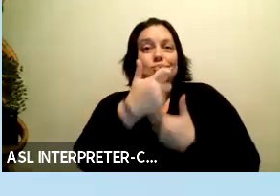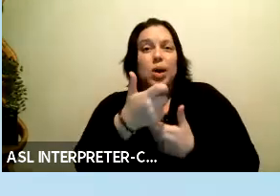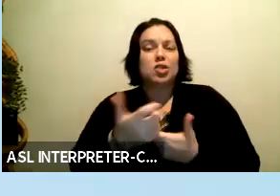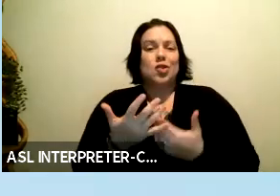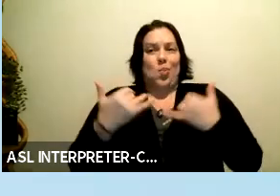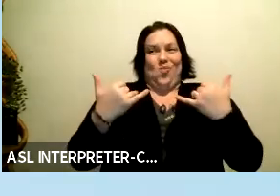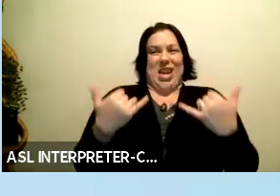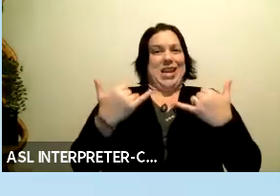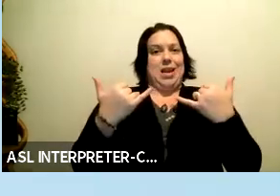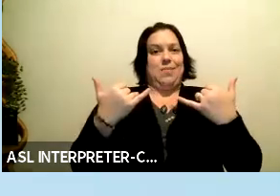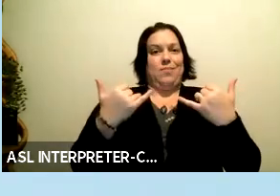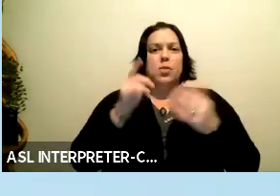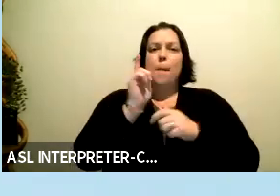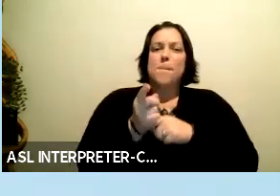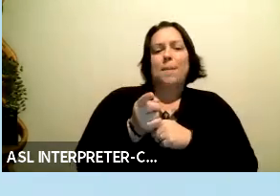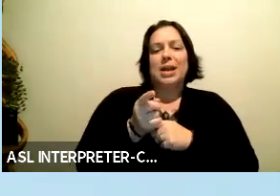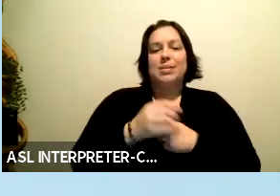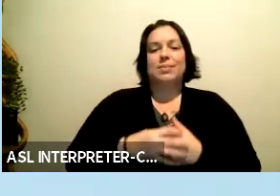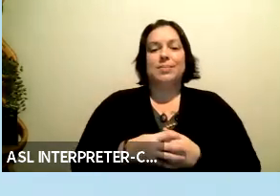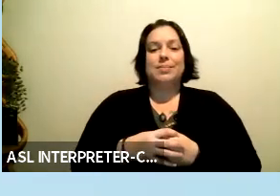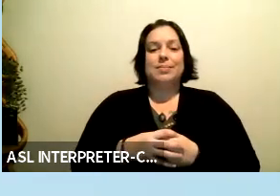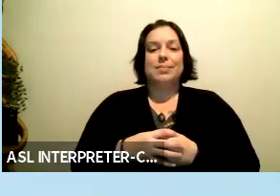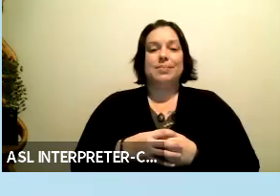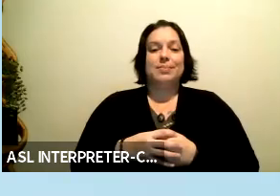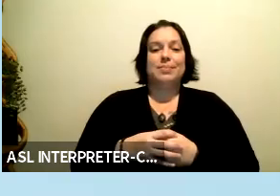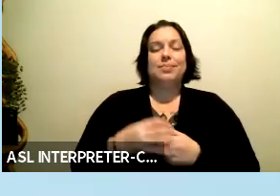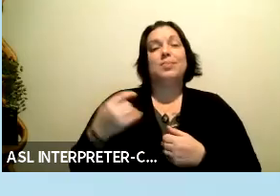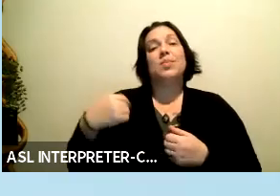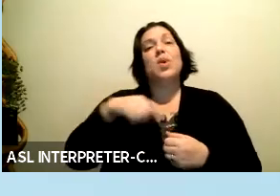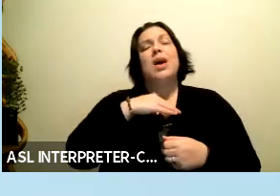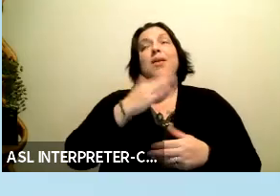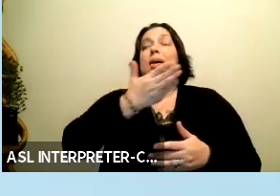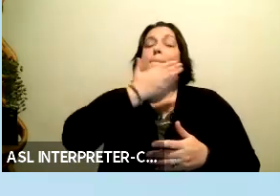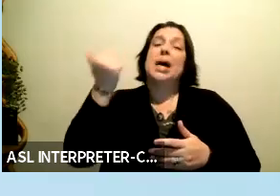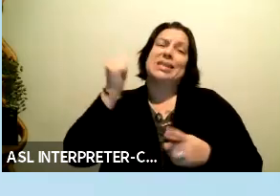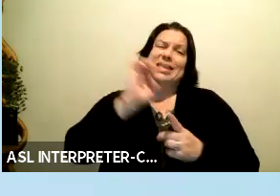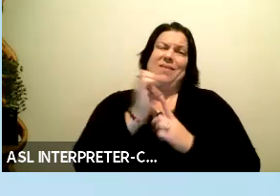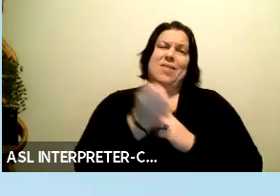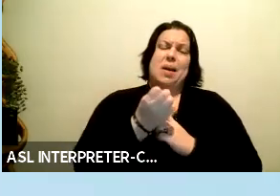in. We all deserve the best learning environment possible when we make the time to be somewhere,